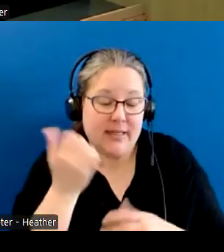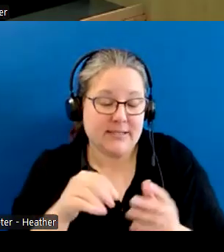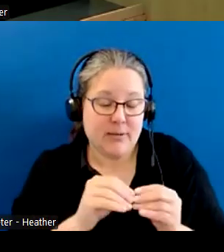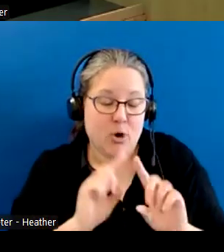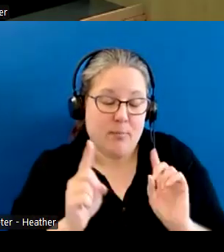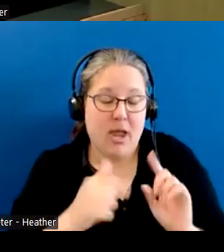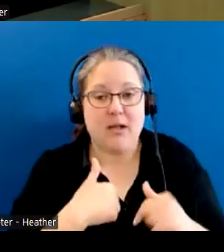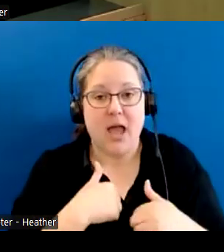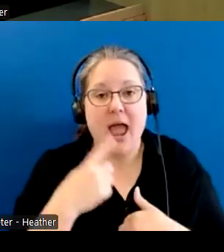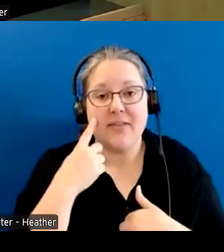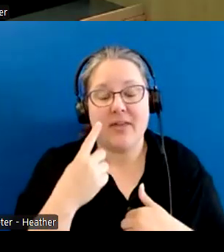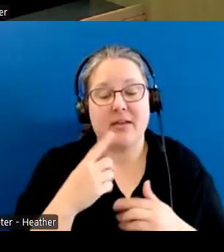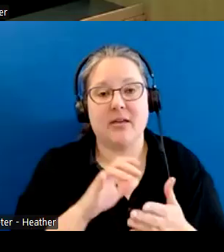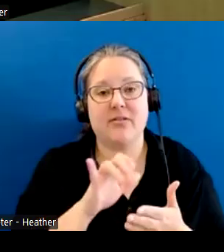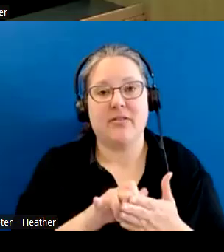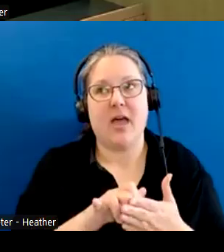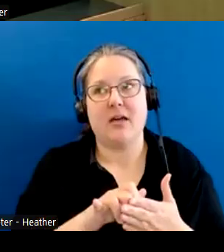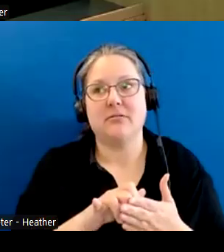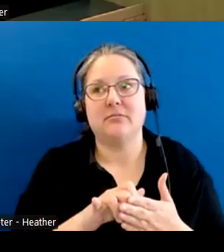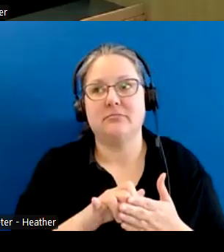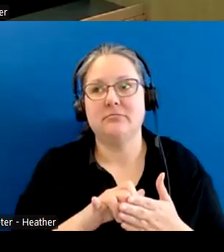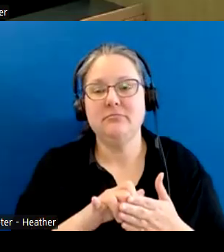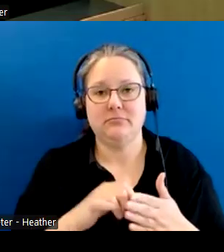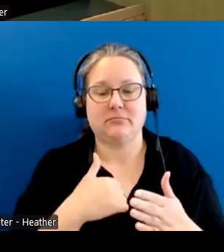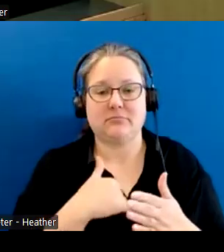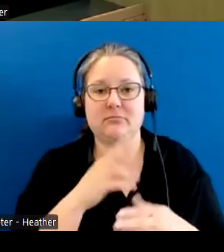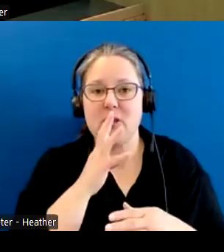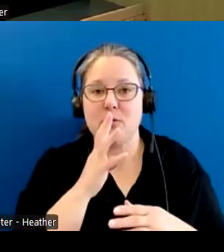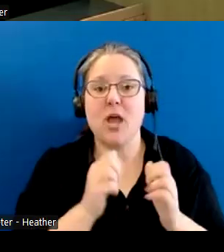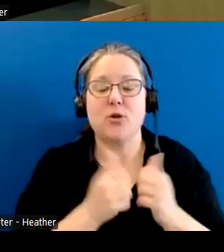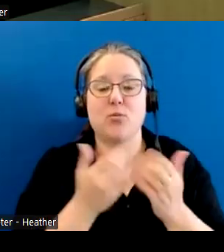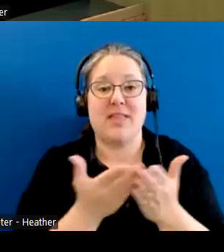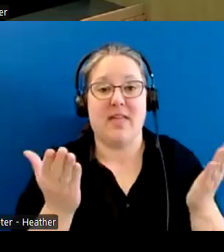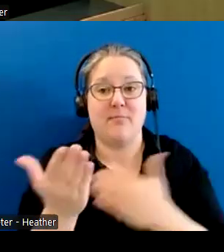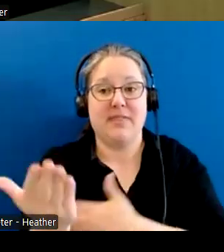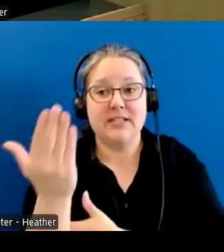but um but I do think that like I know I I was talking to to Ben this morning. There is